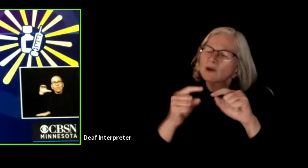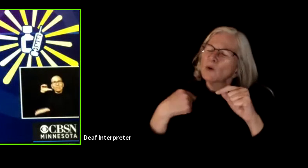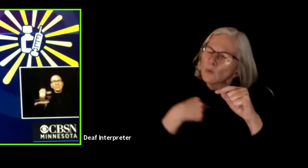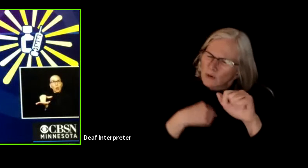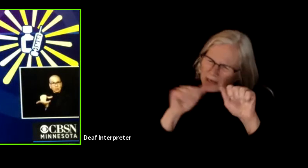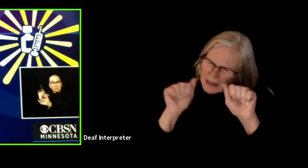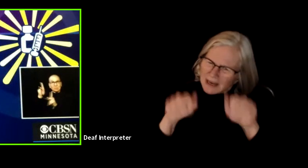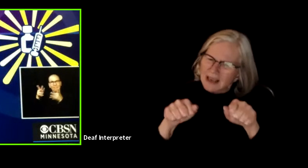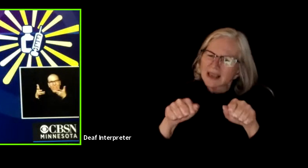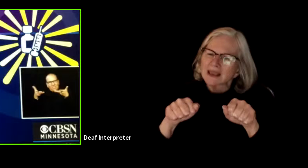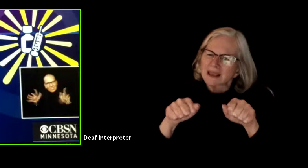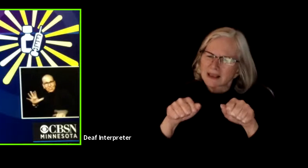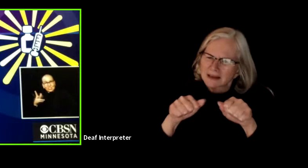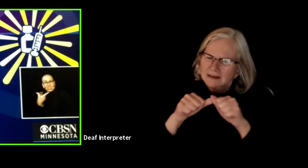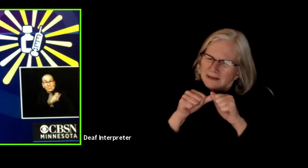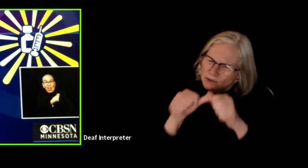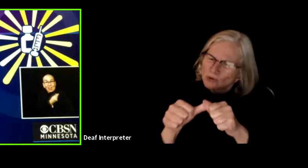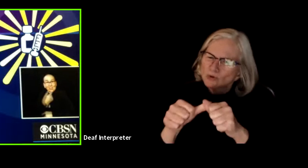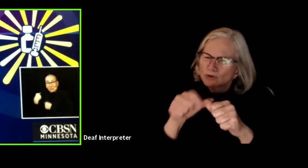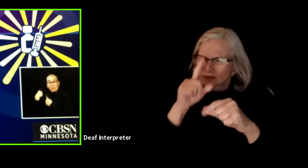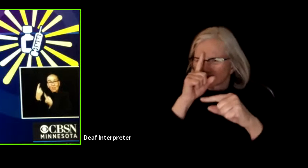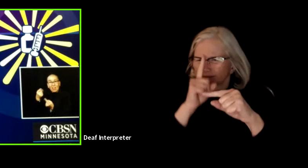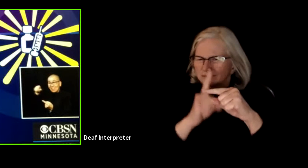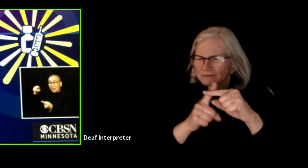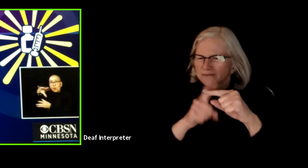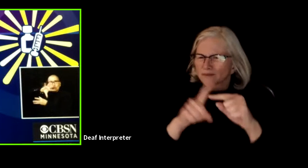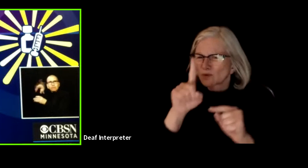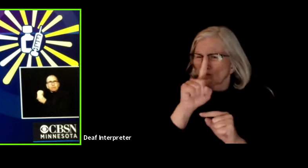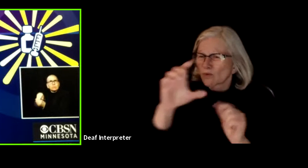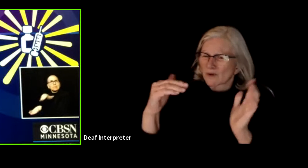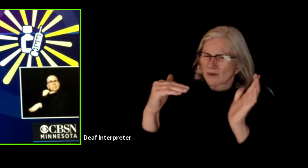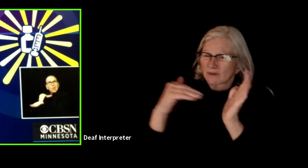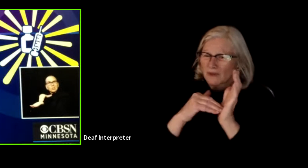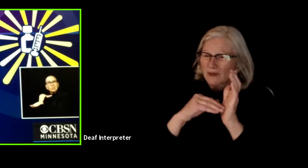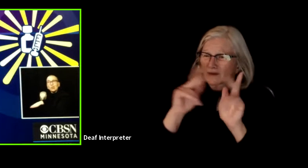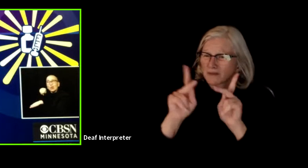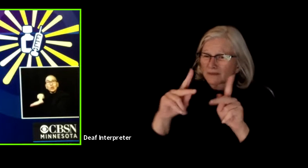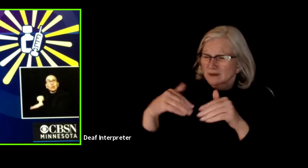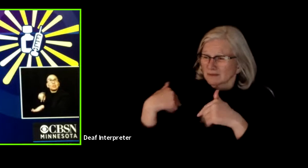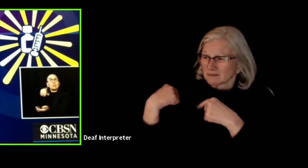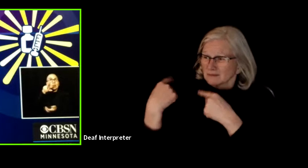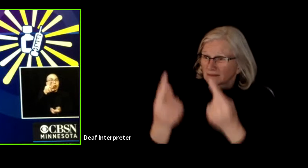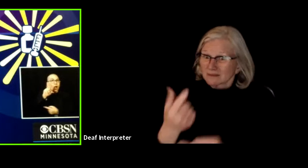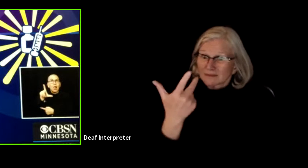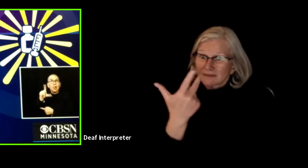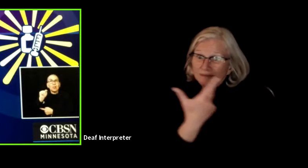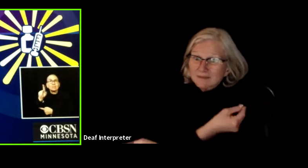THOSE ARE FRONT-LINE WORKERS, THE MOST VULNERABLE AND THAT'S ACCELERATING. WE RECEIVED